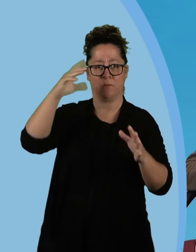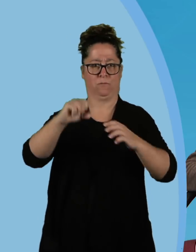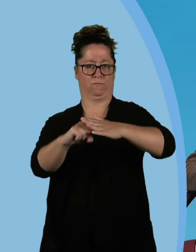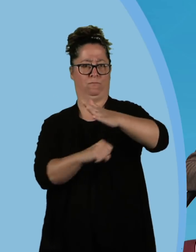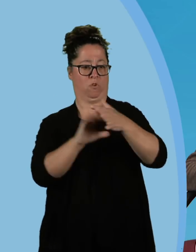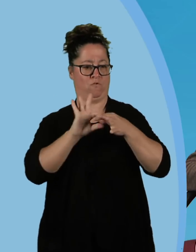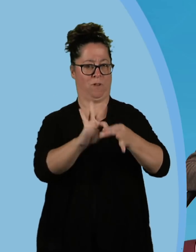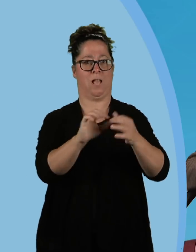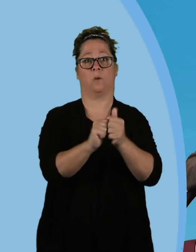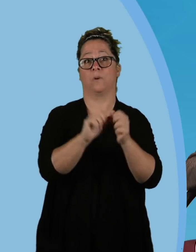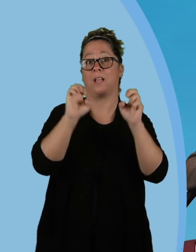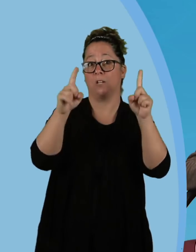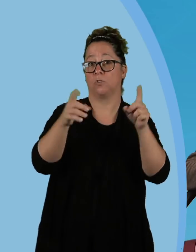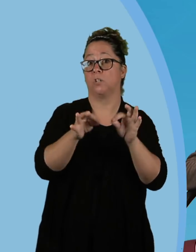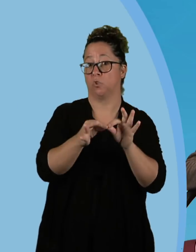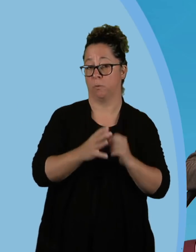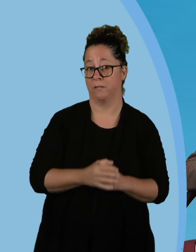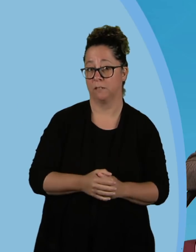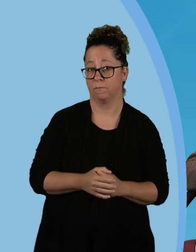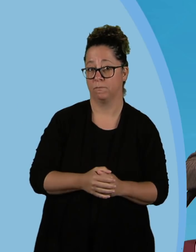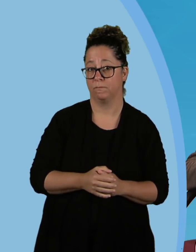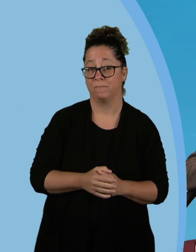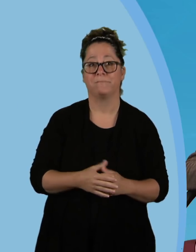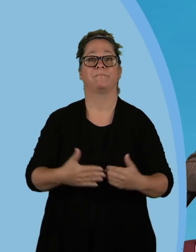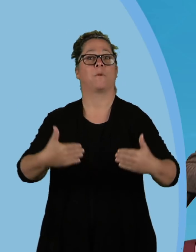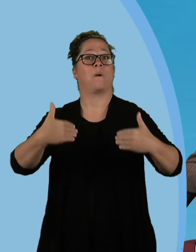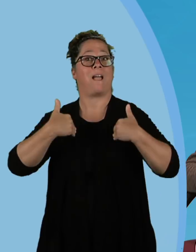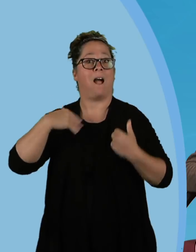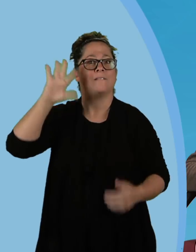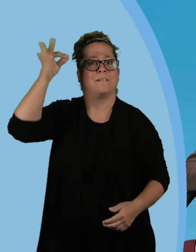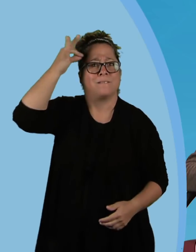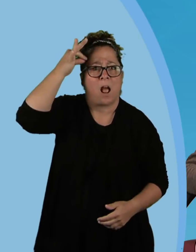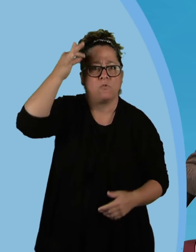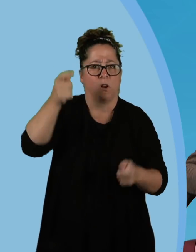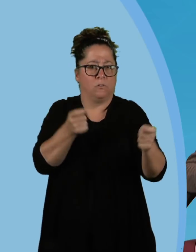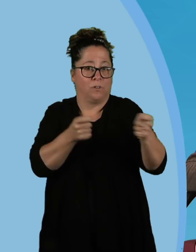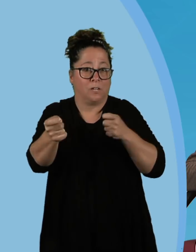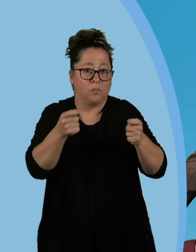is that there is a host of legislation, regulations, policies,